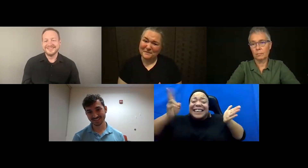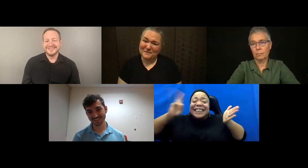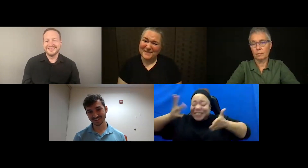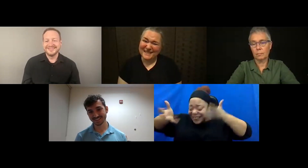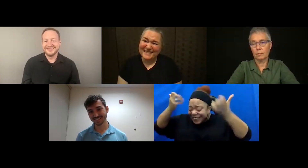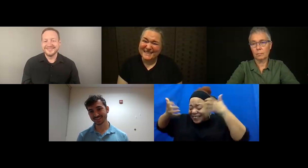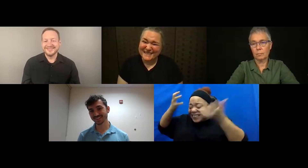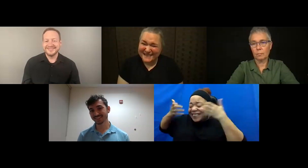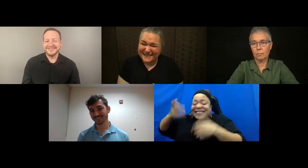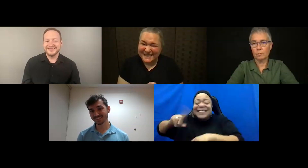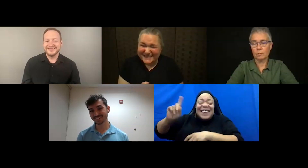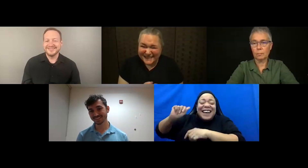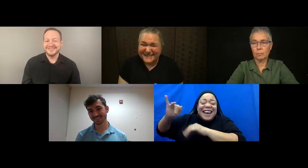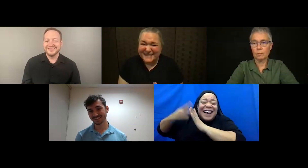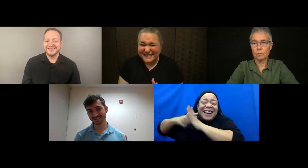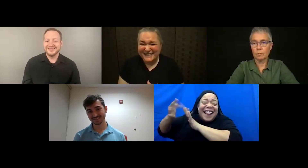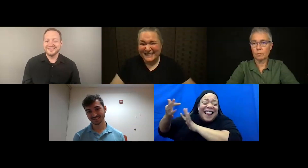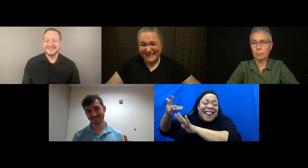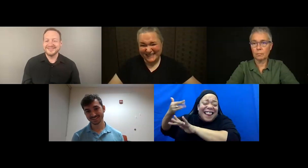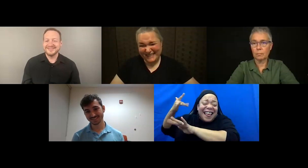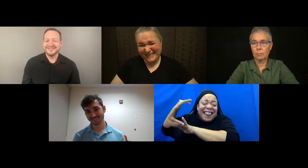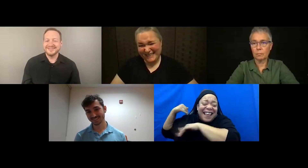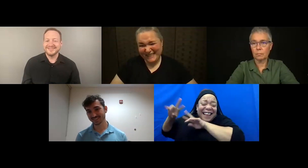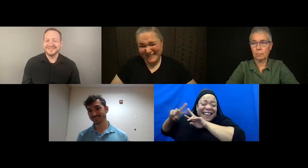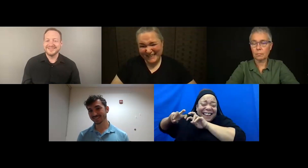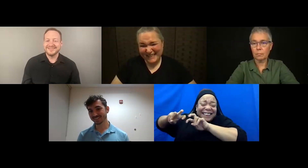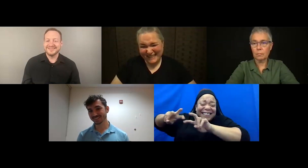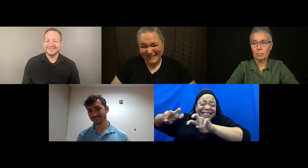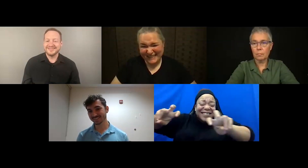I'm doing research and it can dig in...I'm trying to find this history, going all the way back...